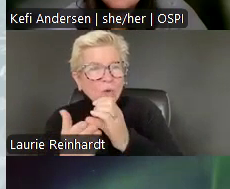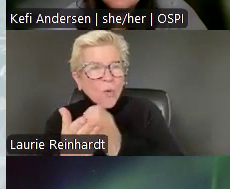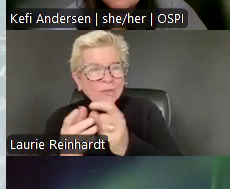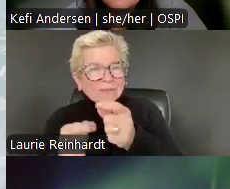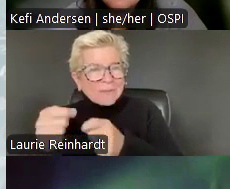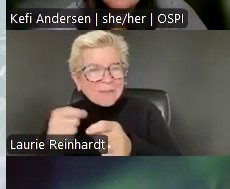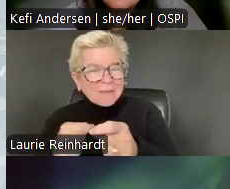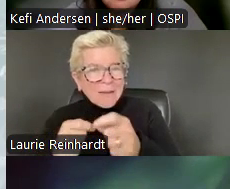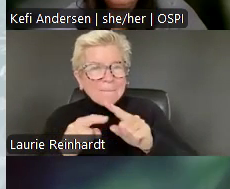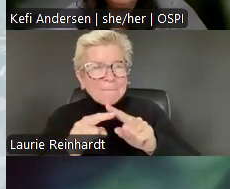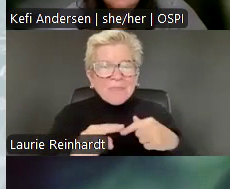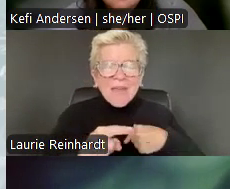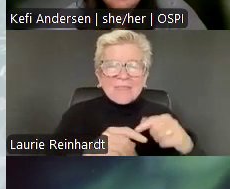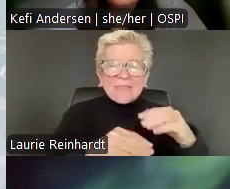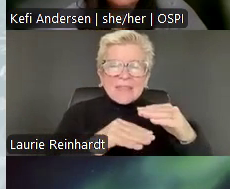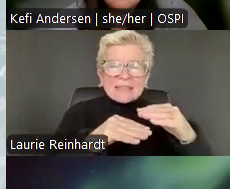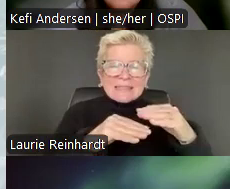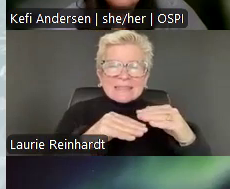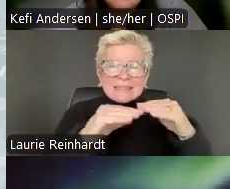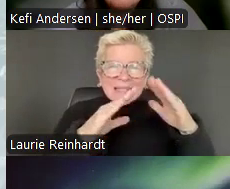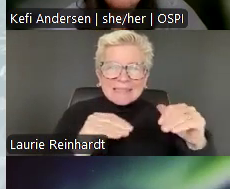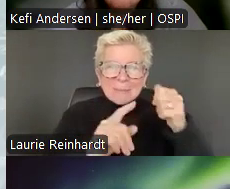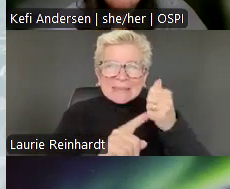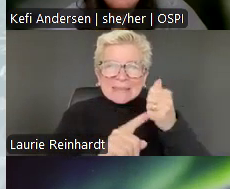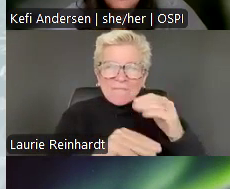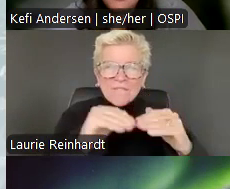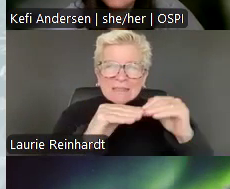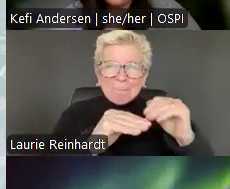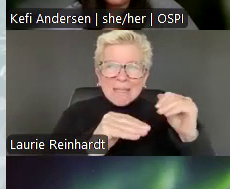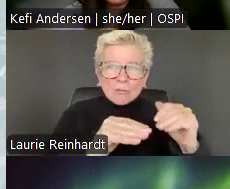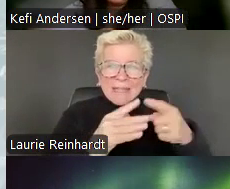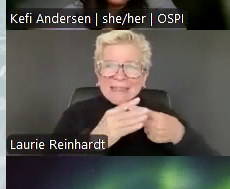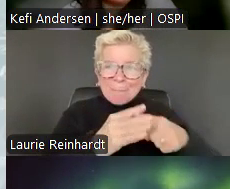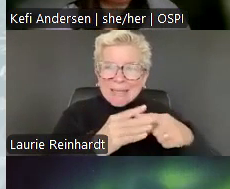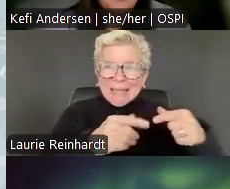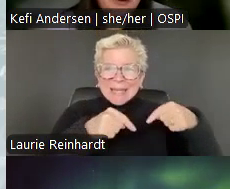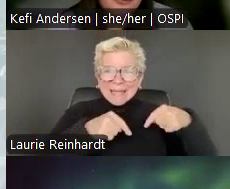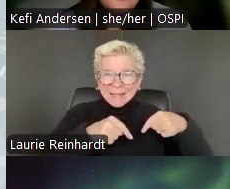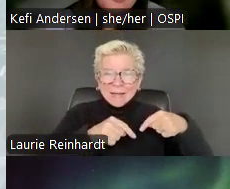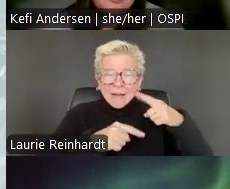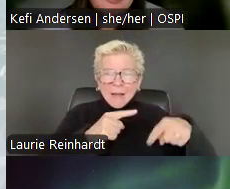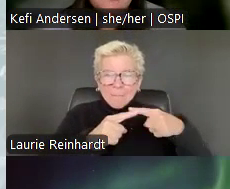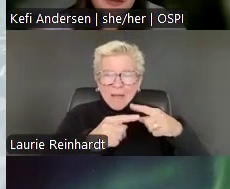built to design it that way up front. Yeah and I love that about Universal Design for